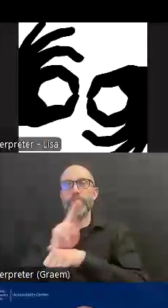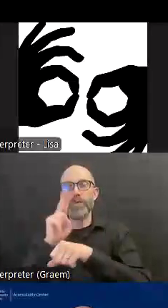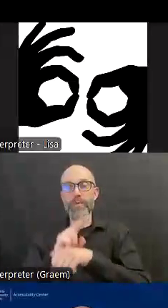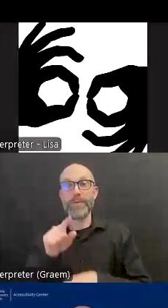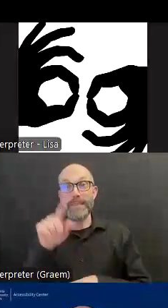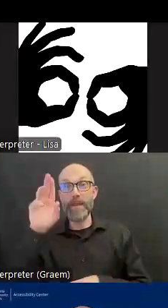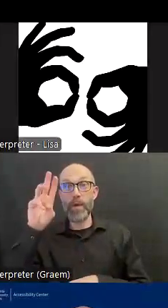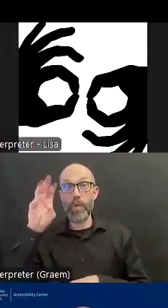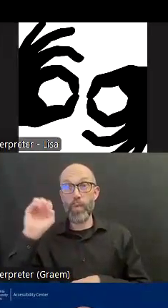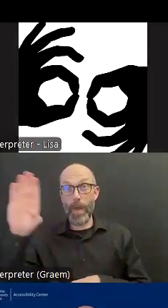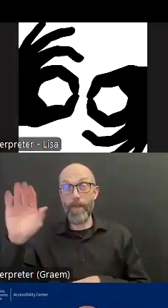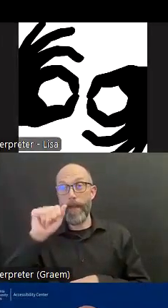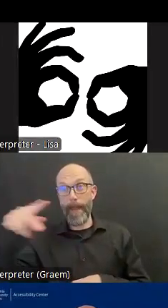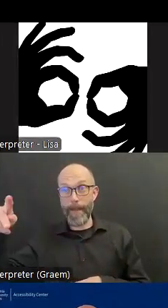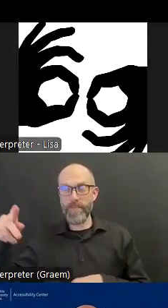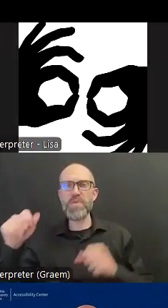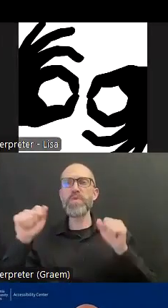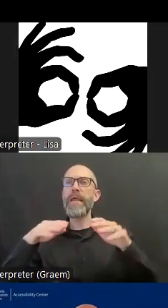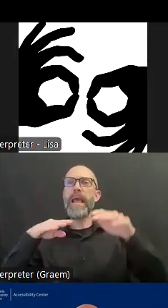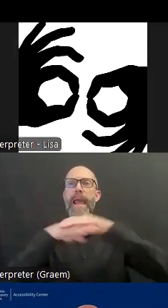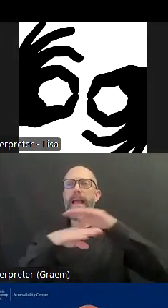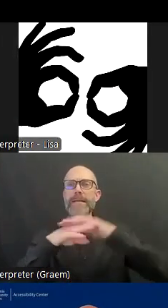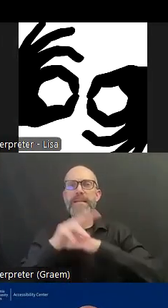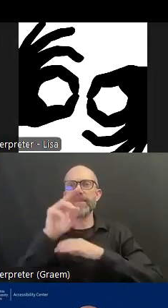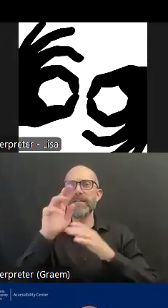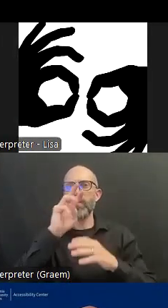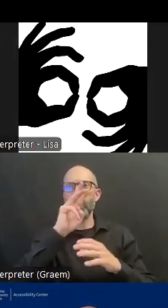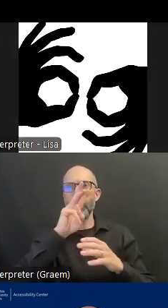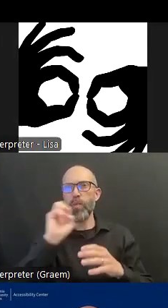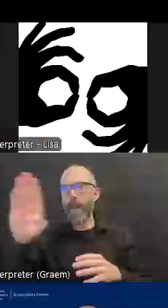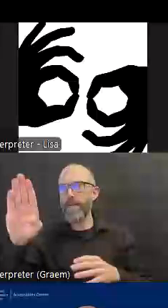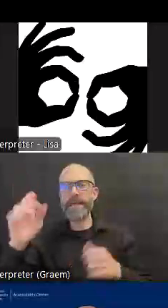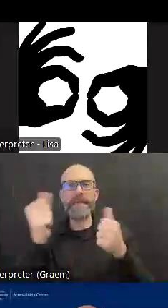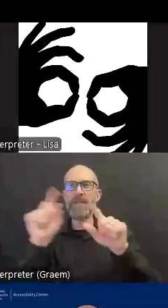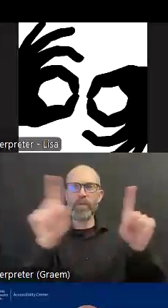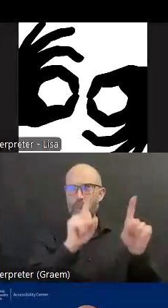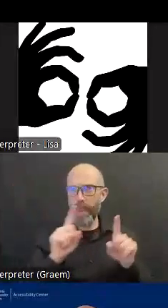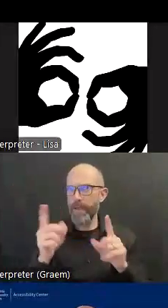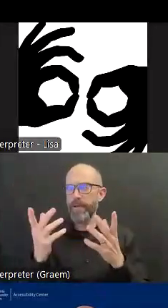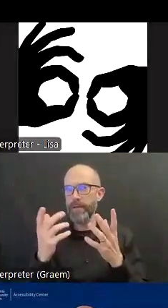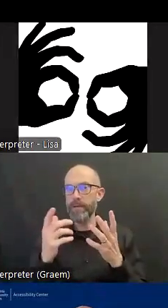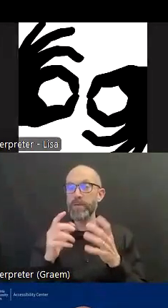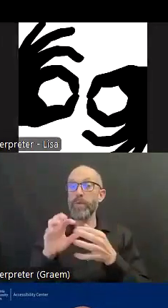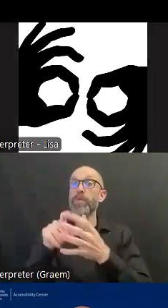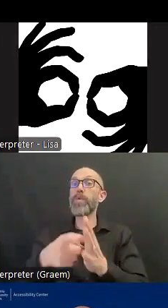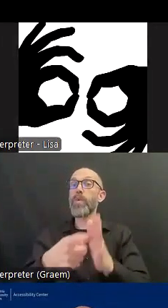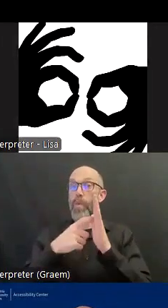It can be accessed from the web, from any device anywhere. It is required for a student-related purpose.